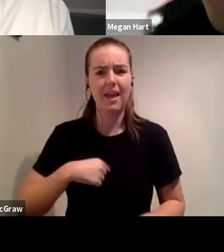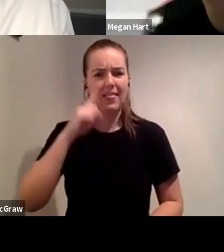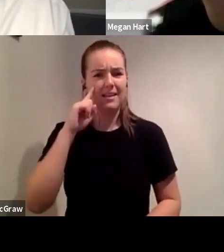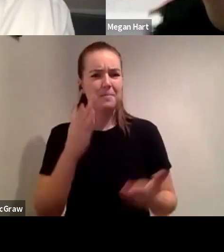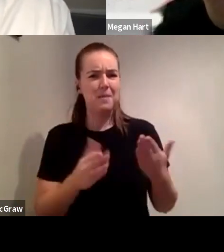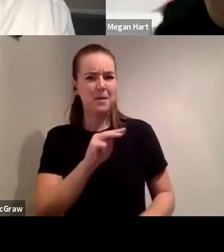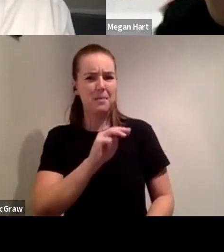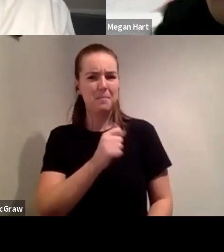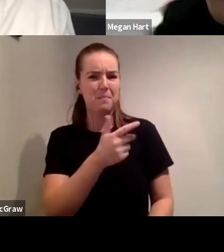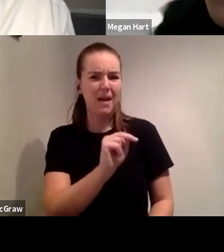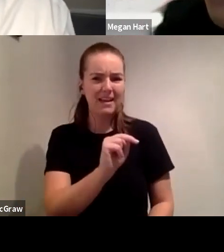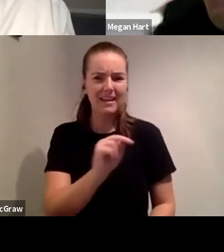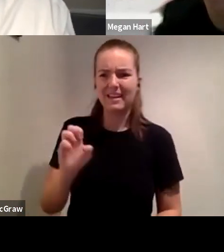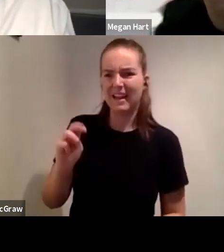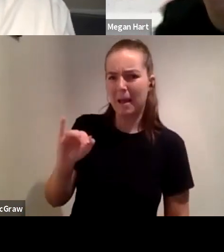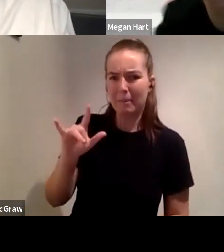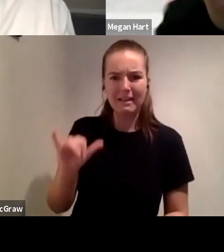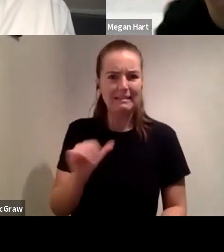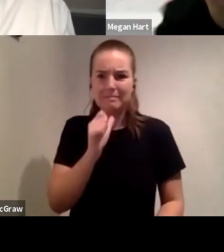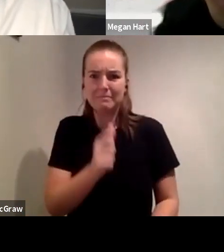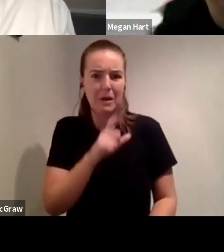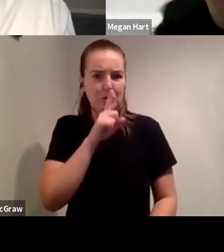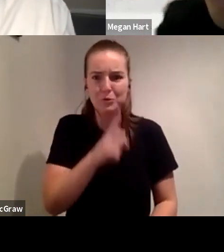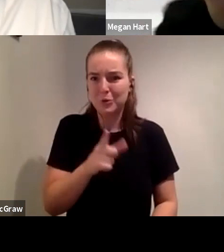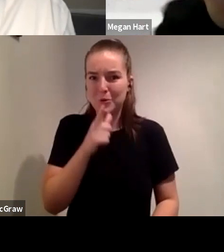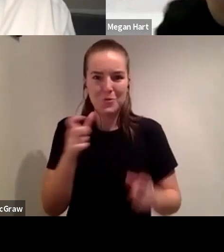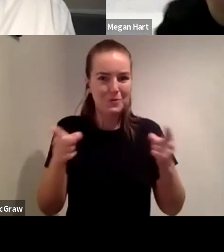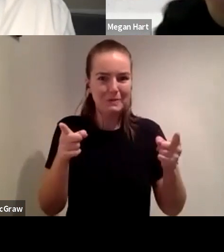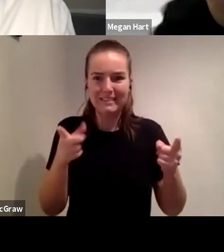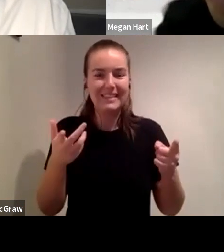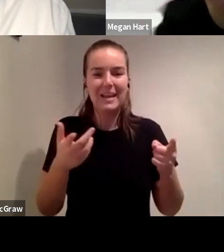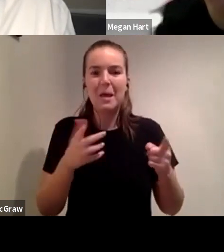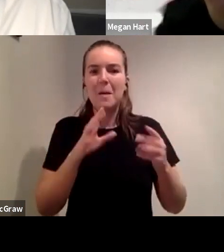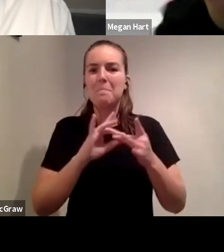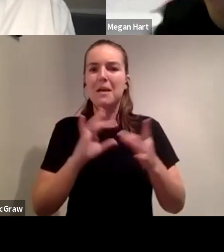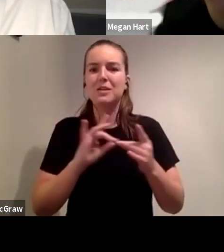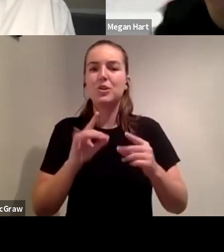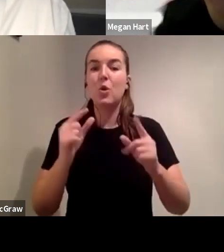Lisa Primm: Thank you so much. Maybe it was Megan, Megan it was Emily.